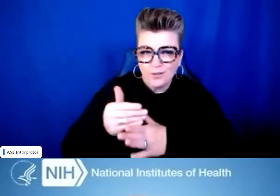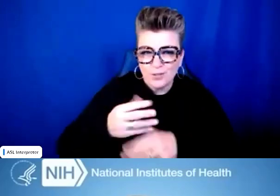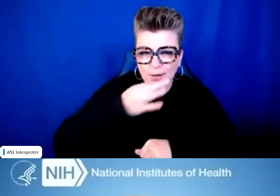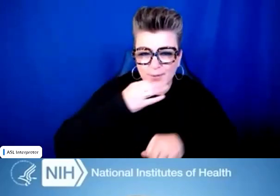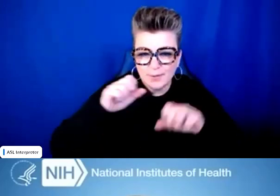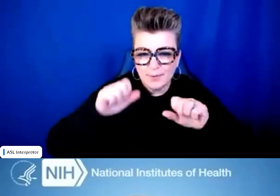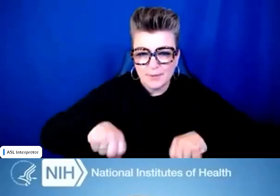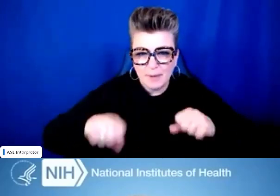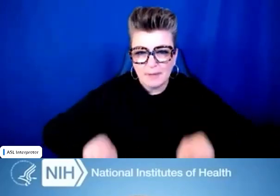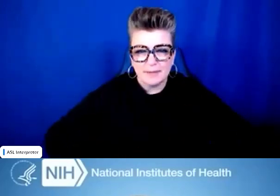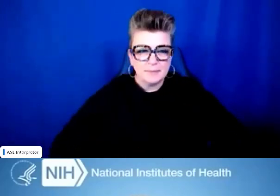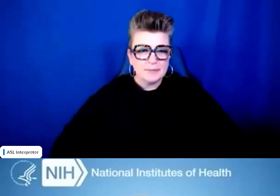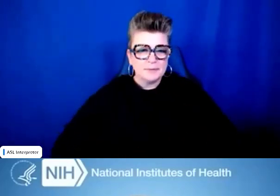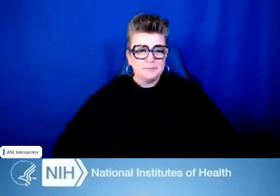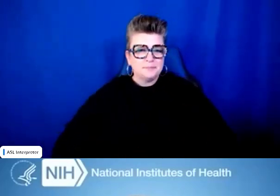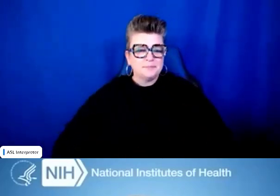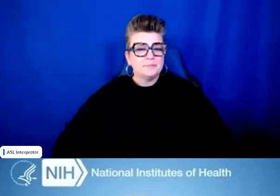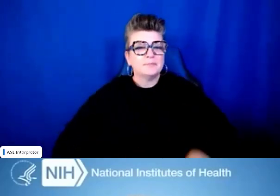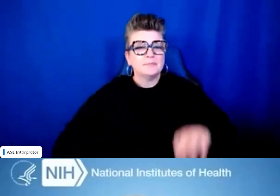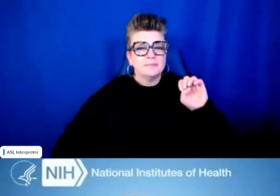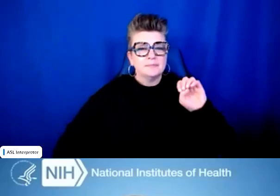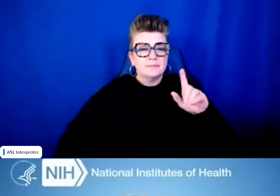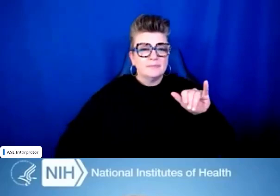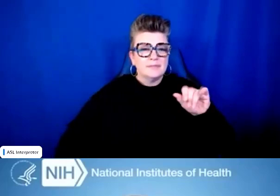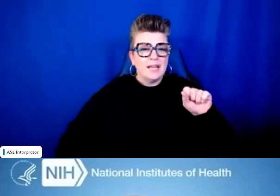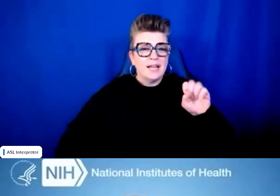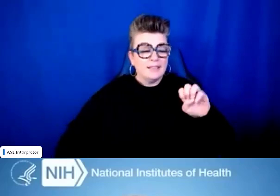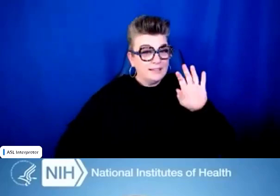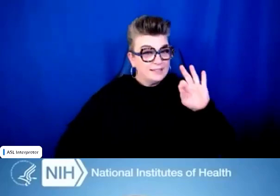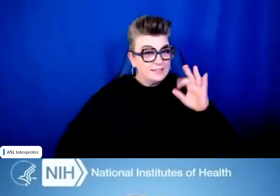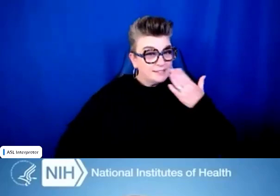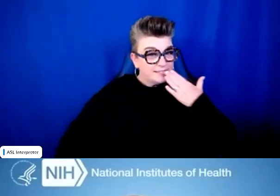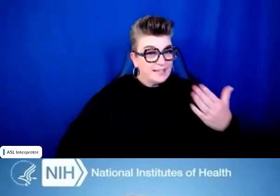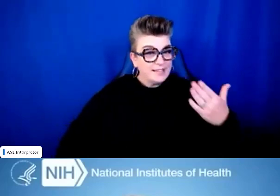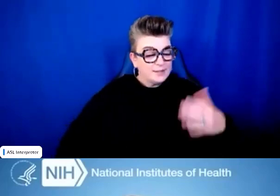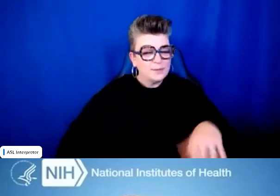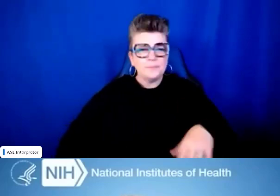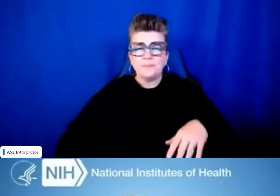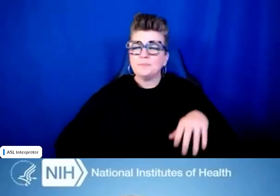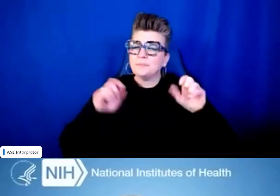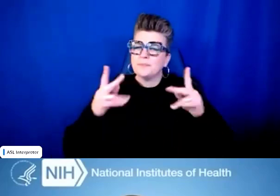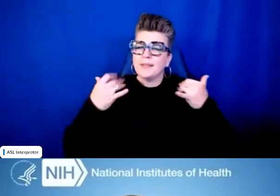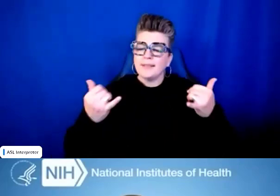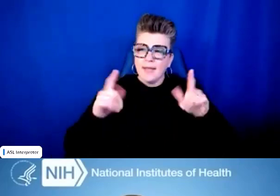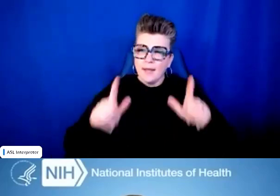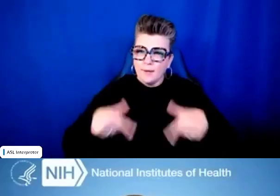Elyse Sullivan: Thank you. Turning to some of our data management and sharing plans,